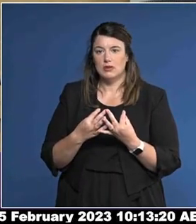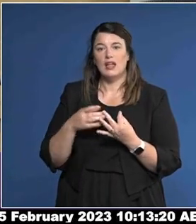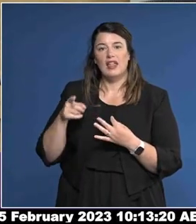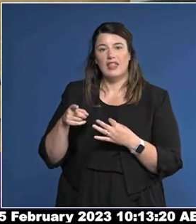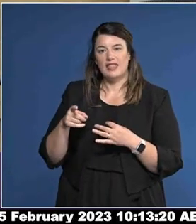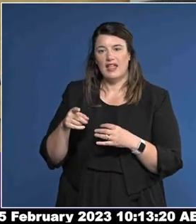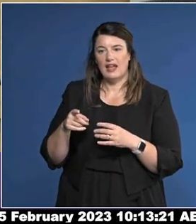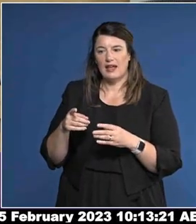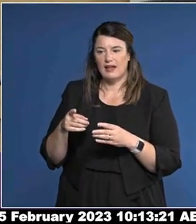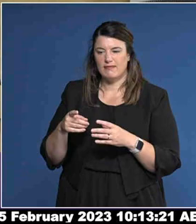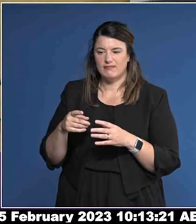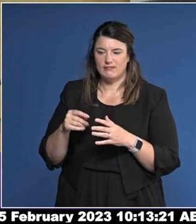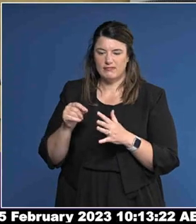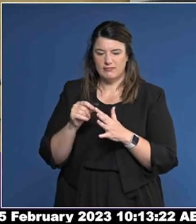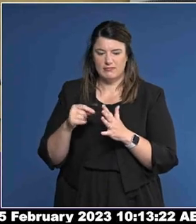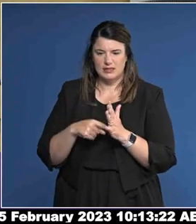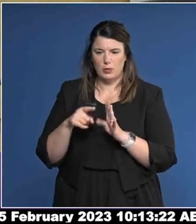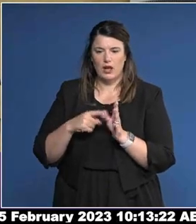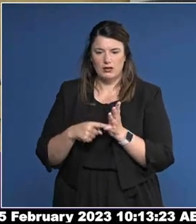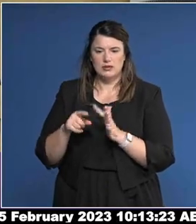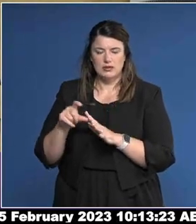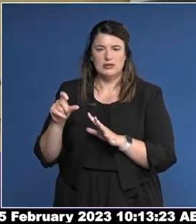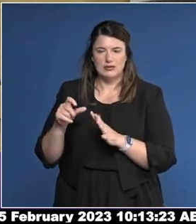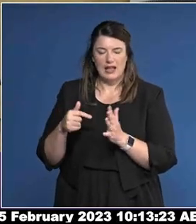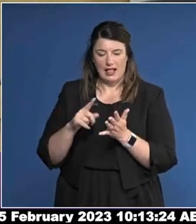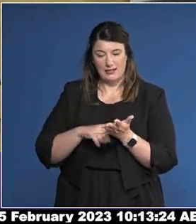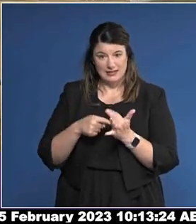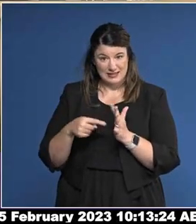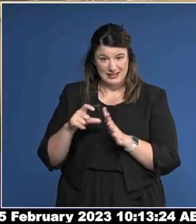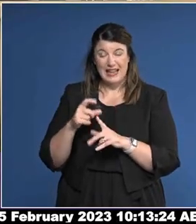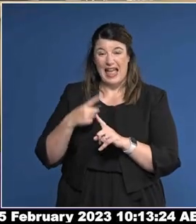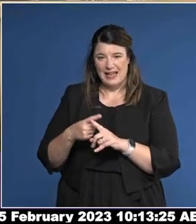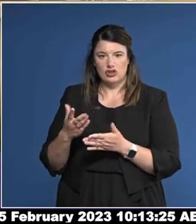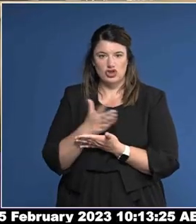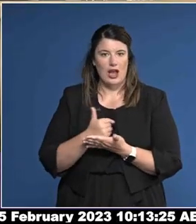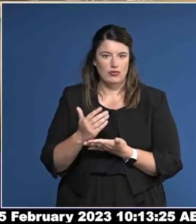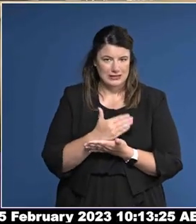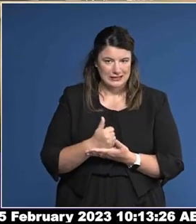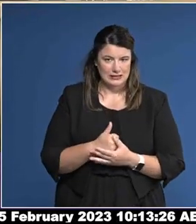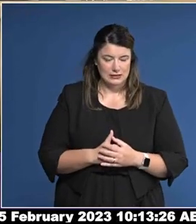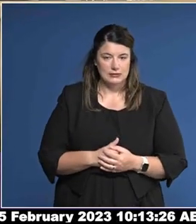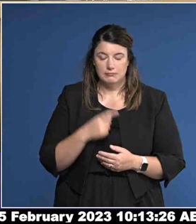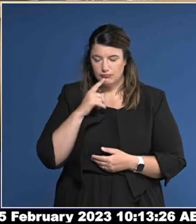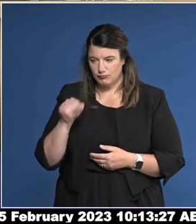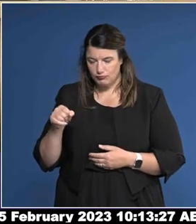guarantee. Is that right? MS CATTACH: Correct. Is it also a charity? Yes. MS EASTMAN: And how long have you held the CEO's position?